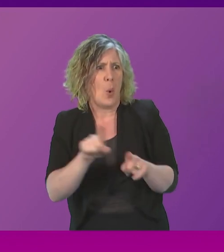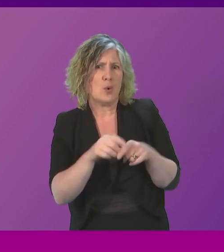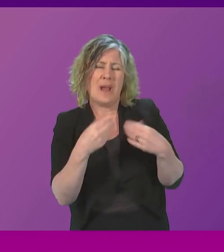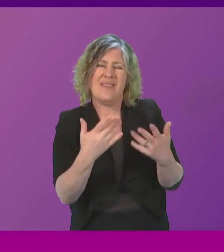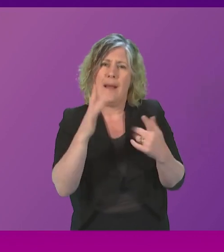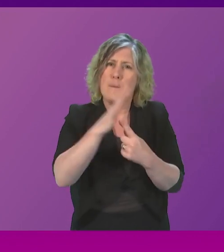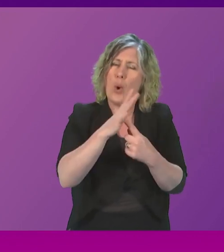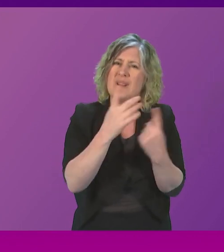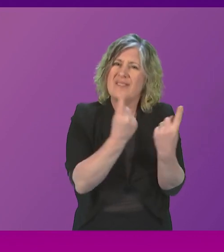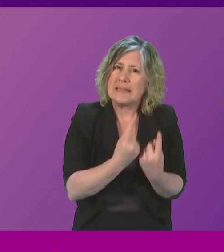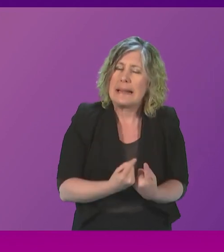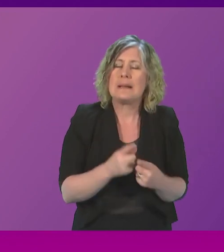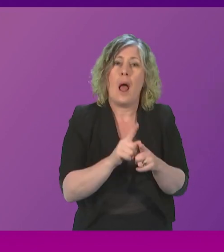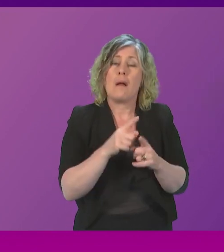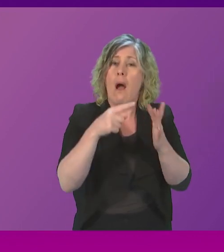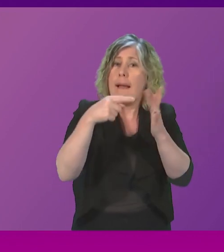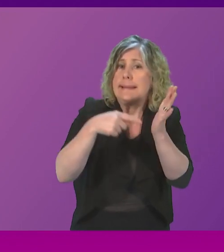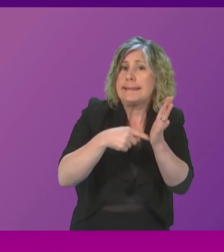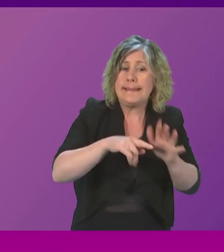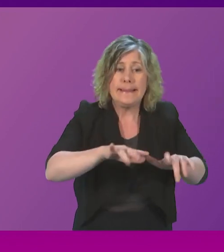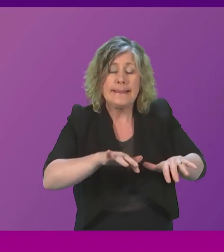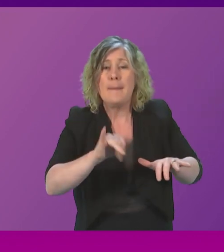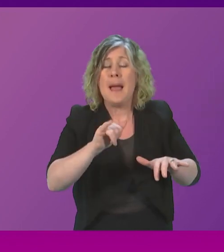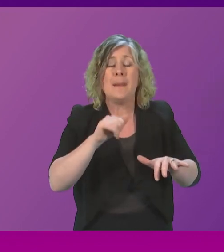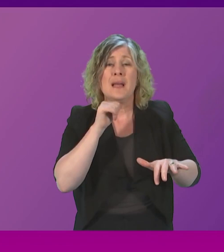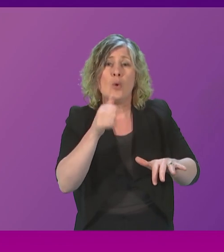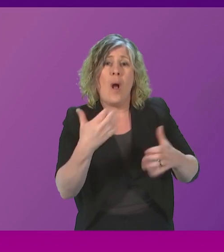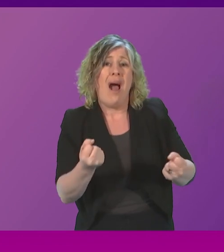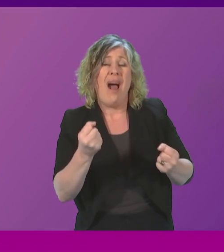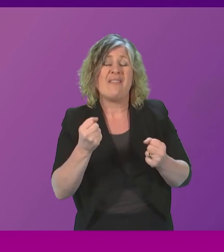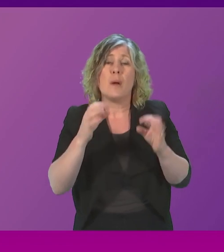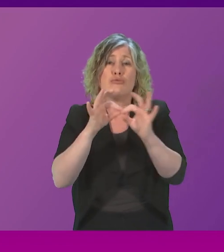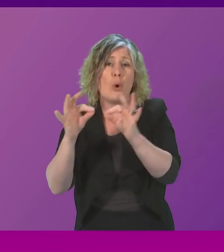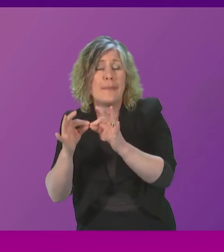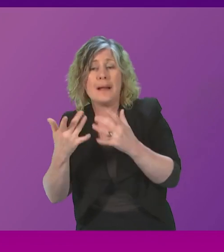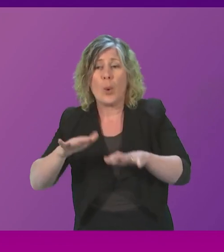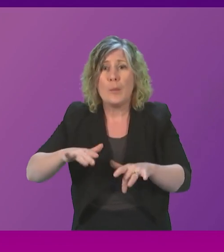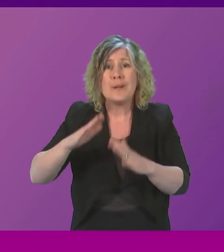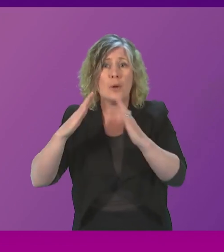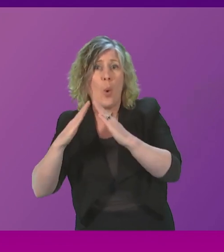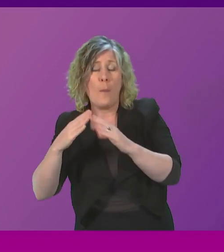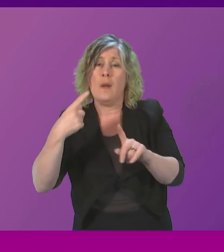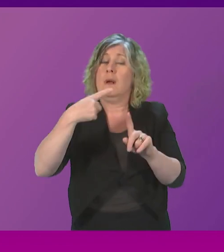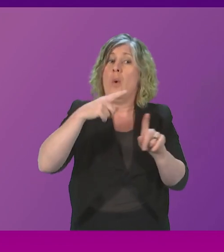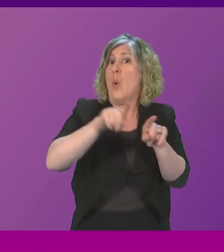facilities, such as information technology facilities for people who might not have access to broadband. They also provide other services—welfare services can often be provided in libraries.